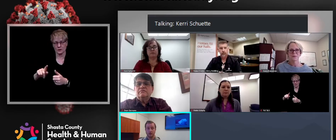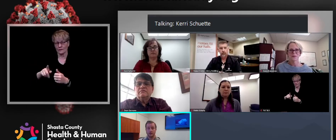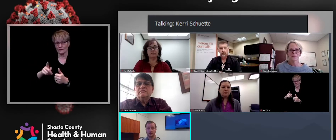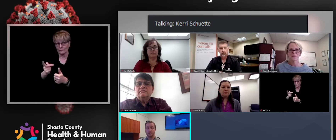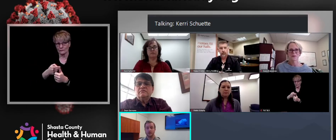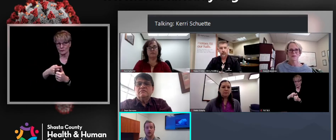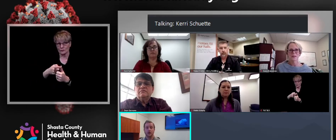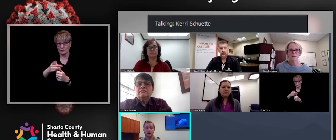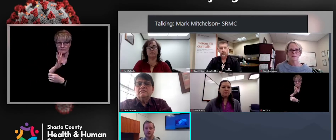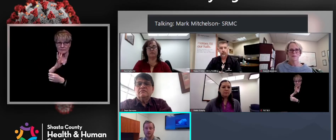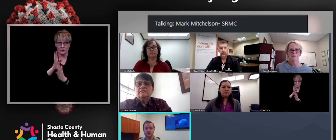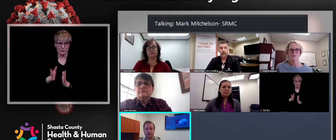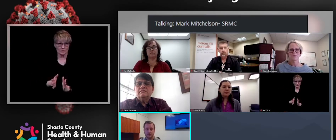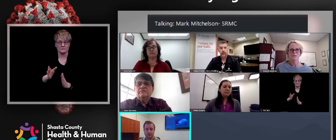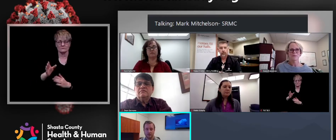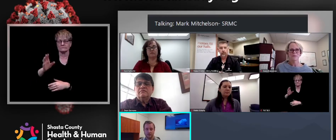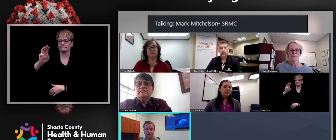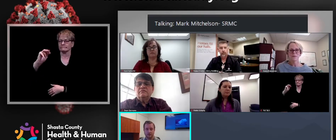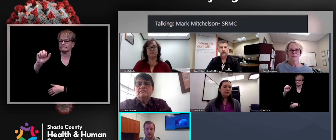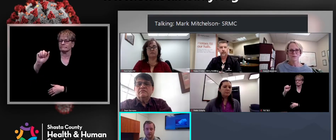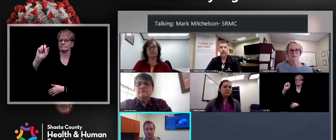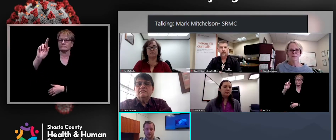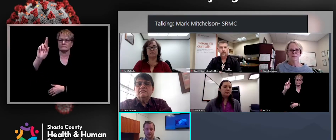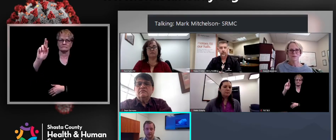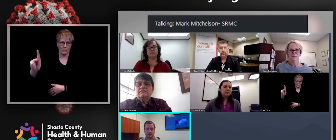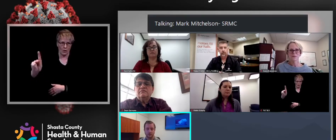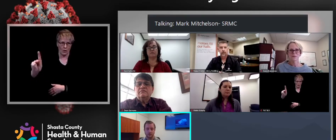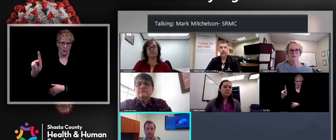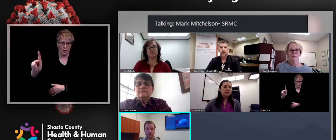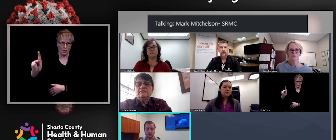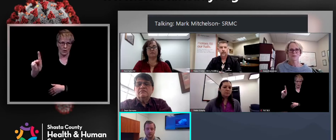Thanks Kerri. So I just want to talk about the vaccine clinics that we've been having